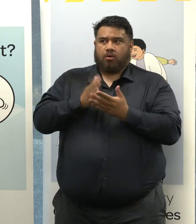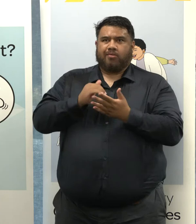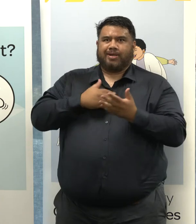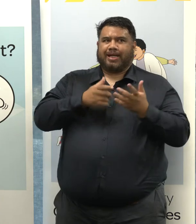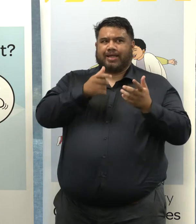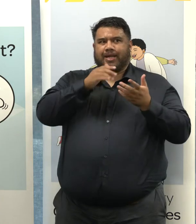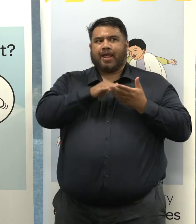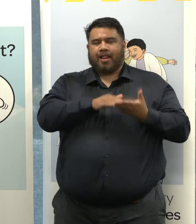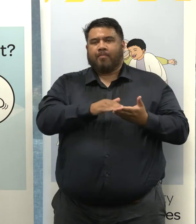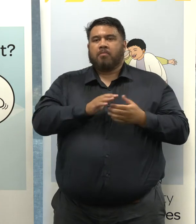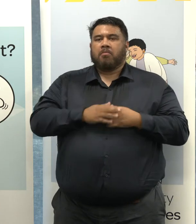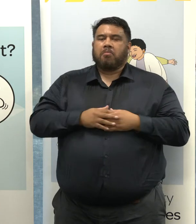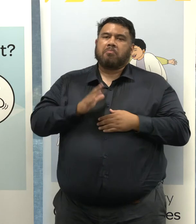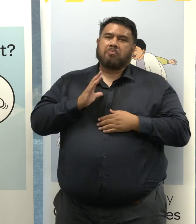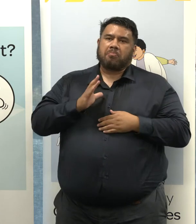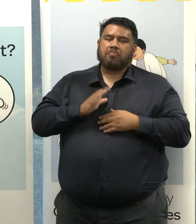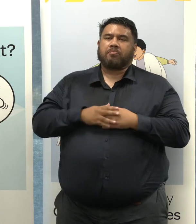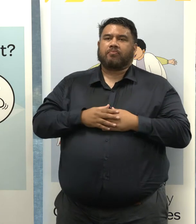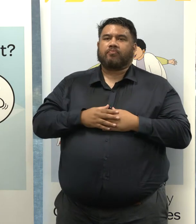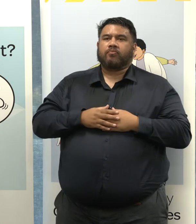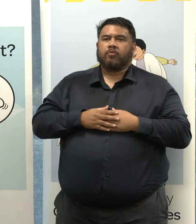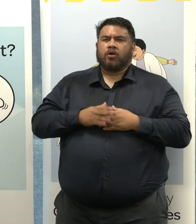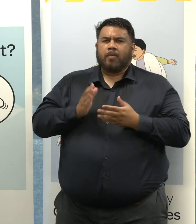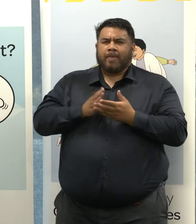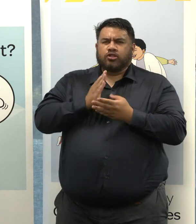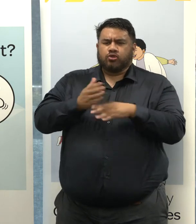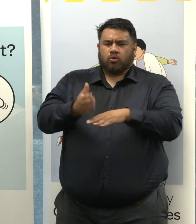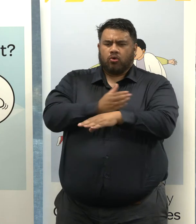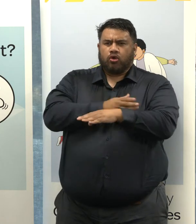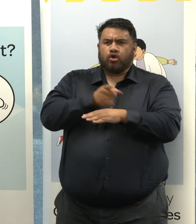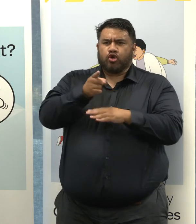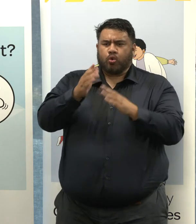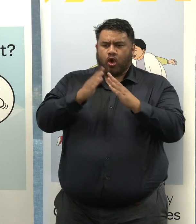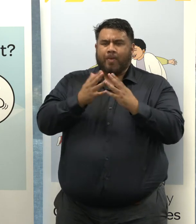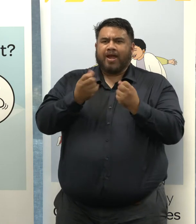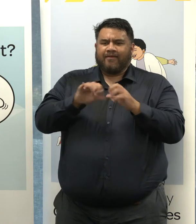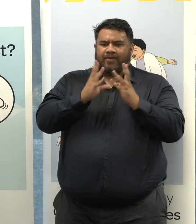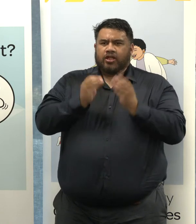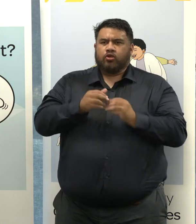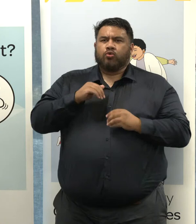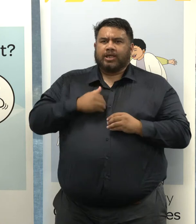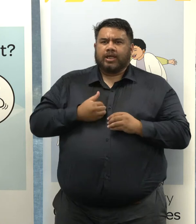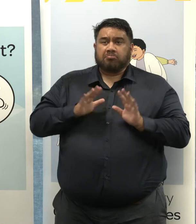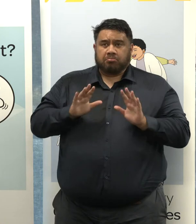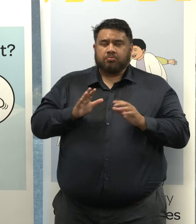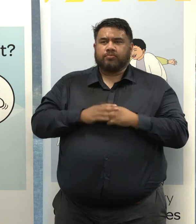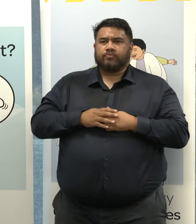If you have to get in touch with your GP, it is usually if other things are going on for you or if you do need some car.